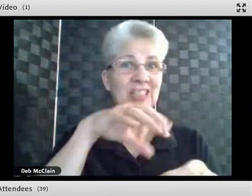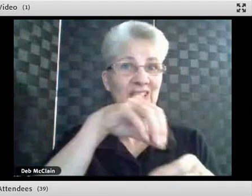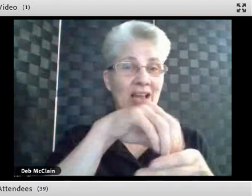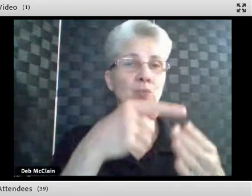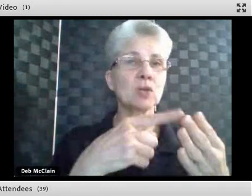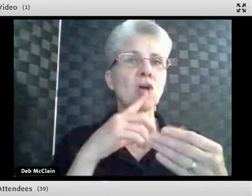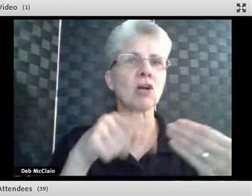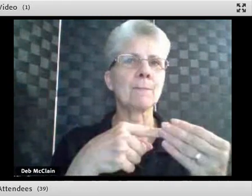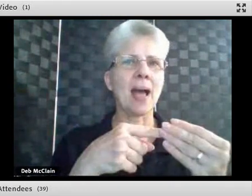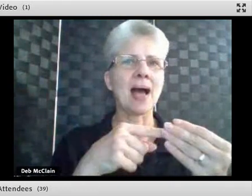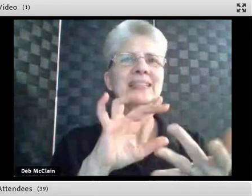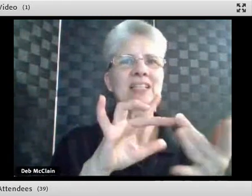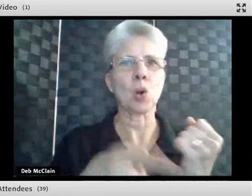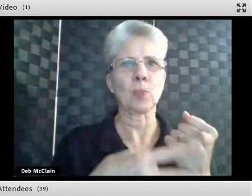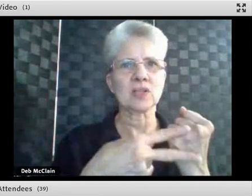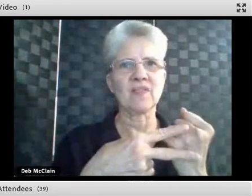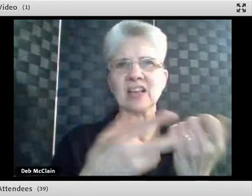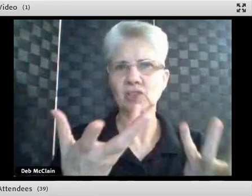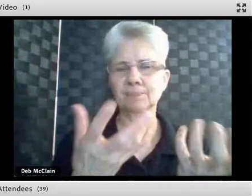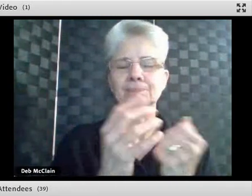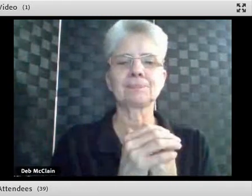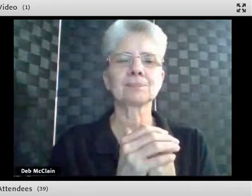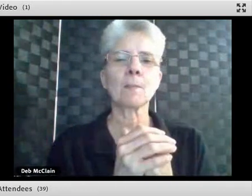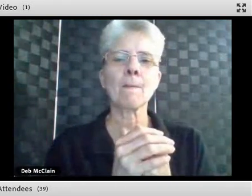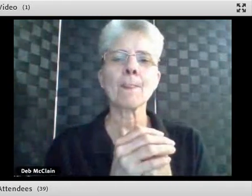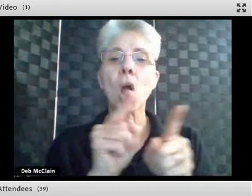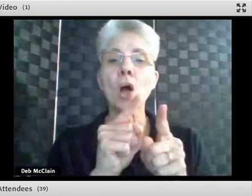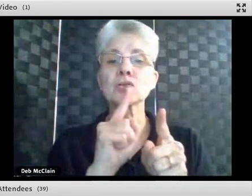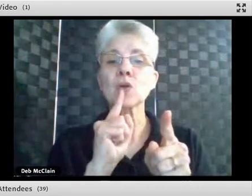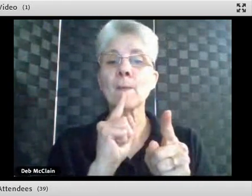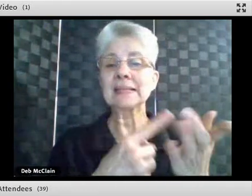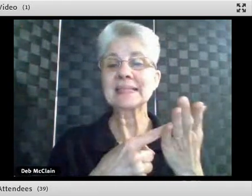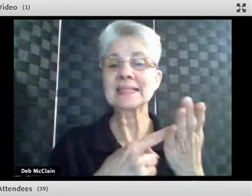when you talk about digital preservation. And you should also be discussing this